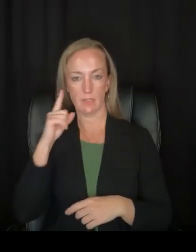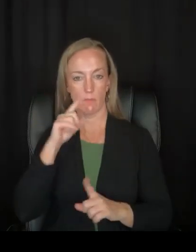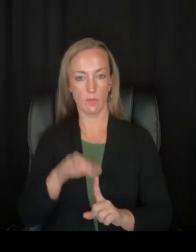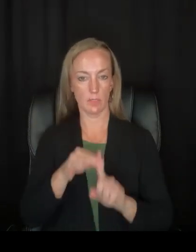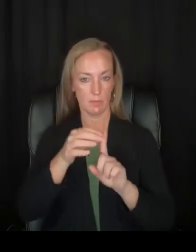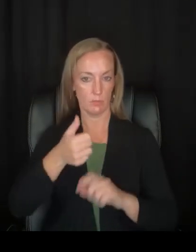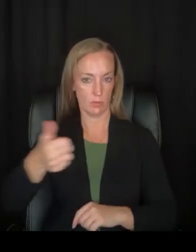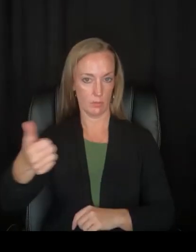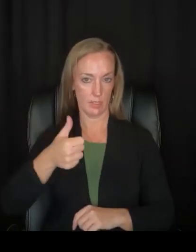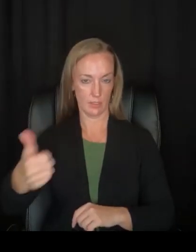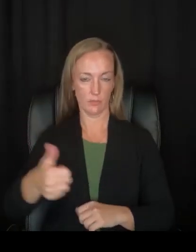transportation.